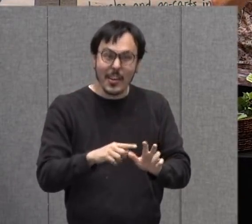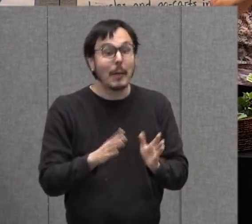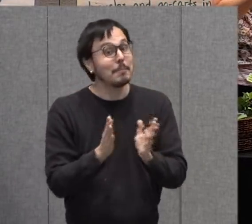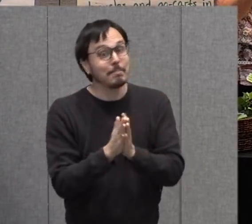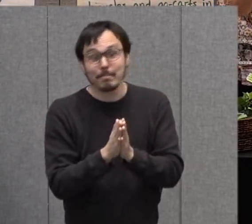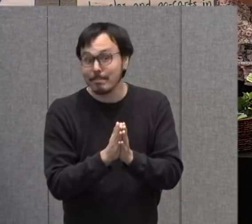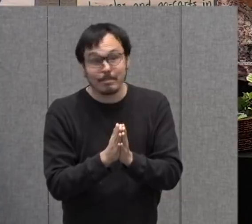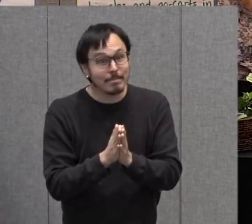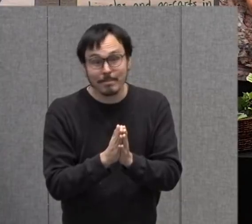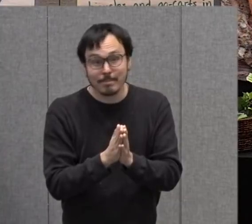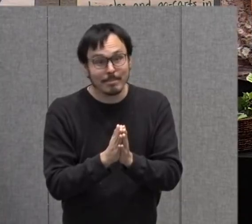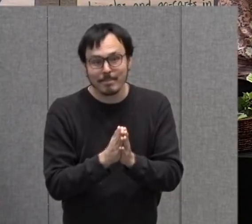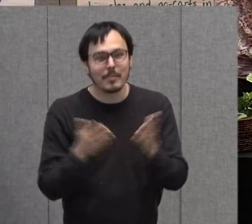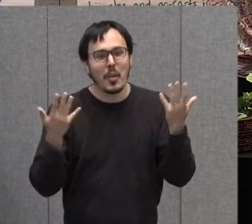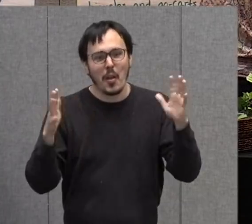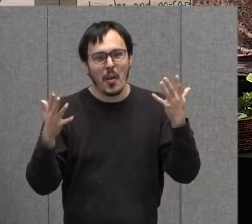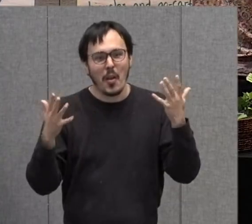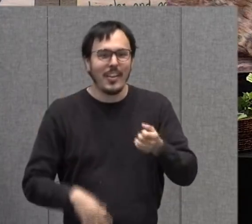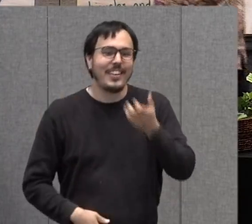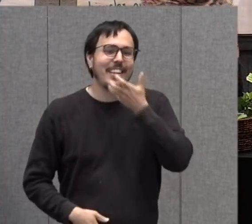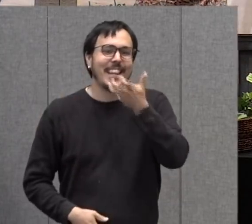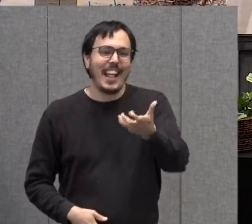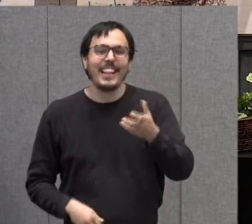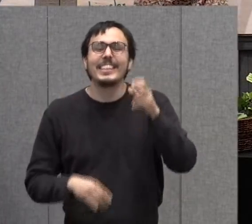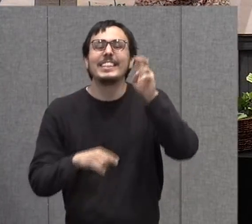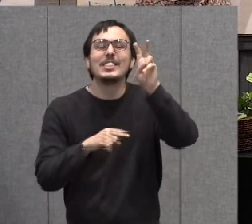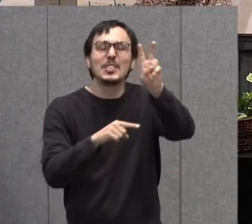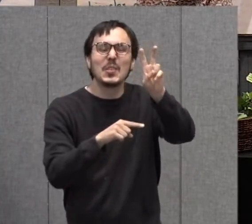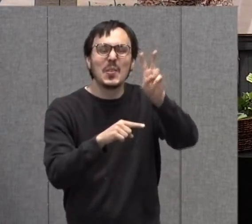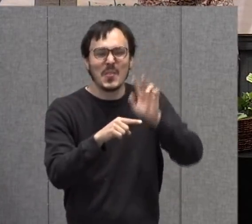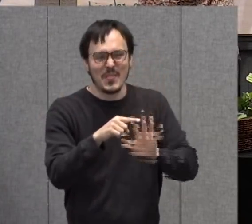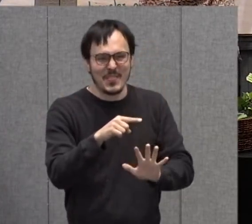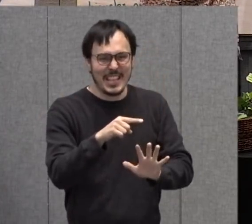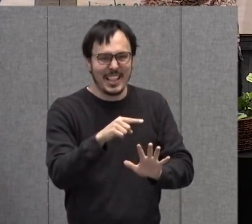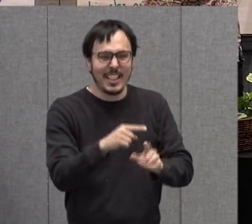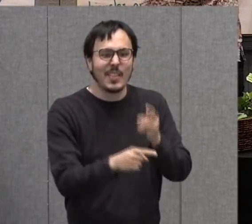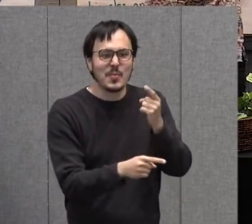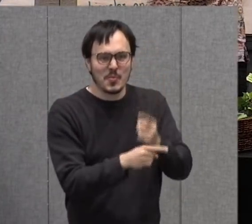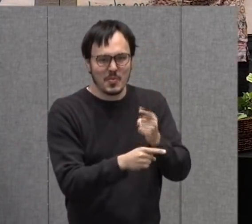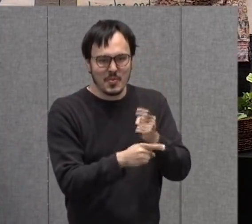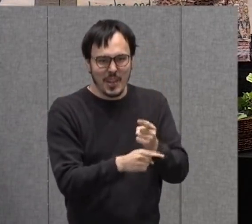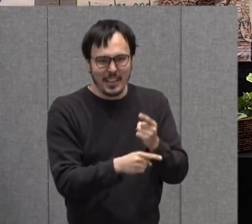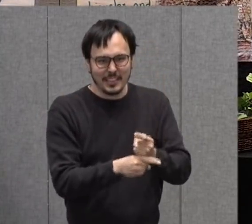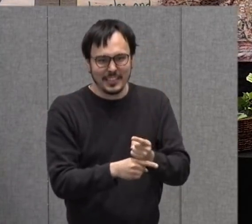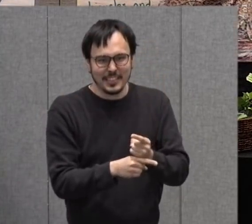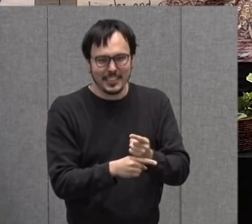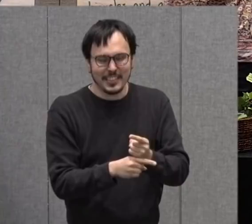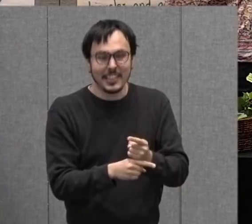You guys are already yelling at me. It was two fifths. So, two fifths is nearer